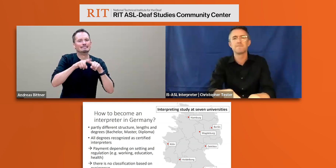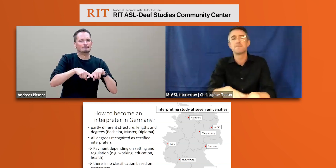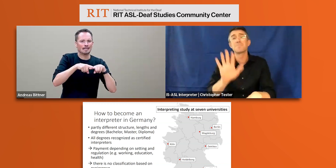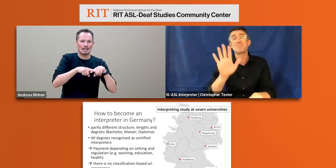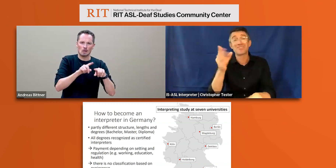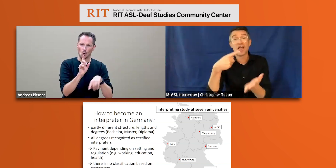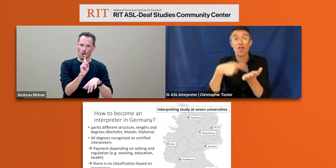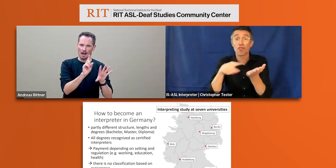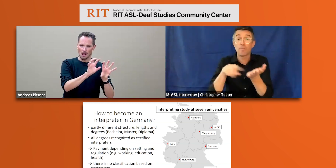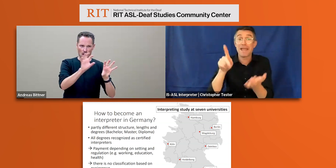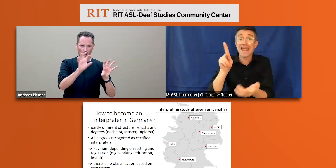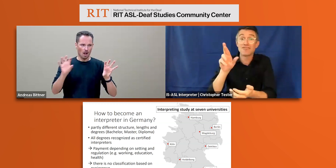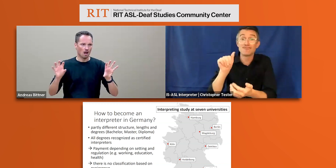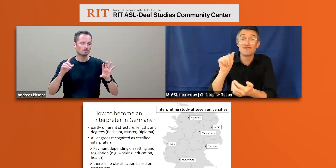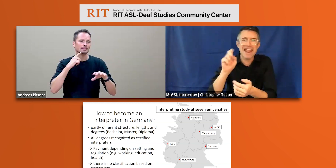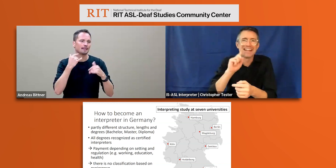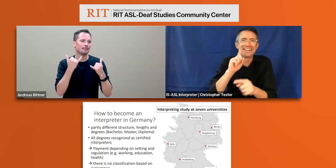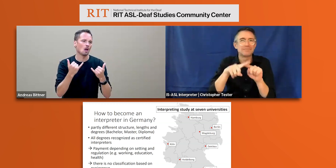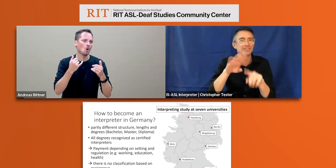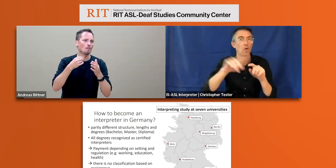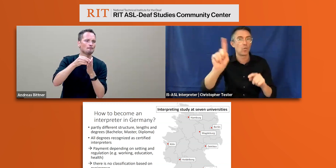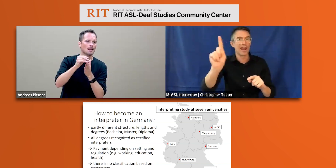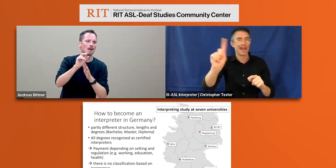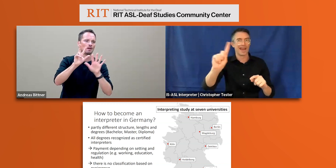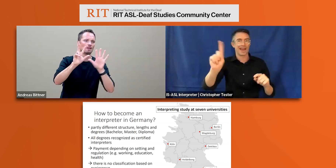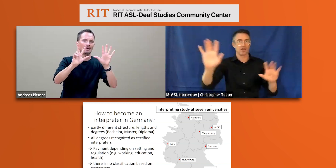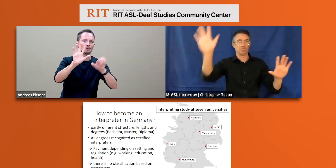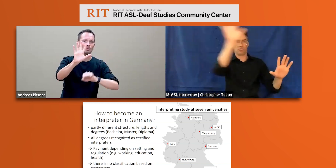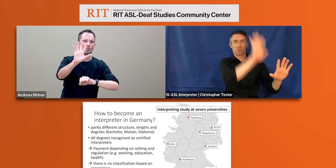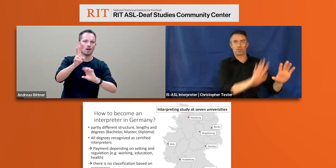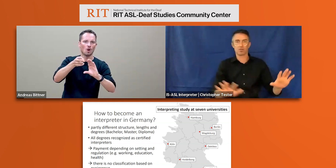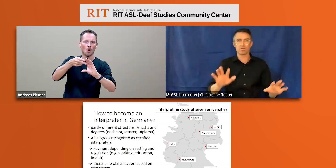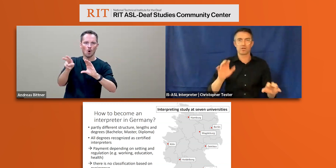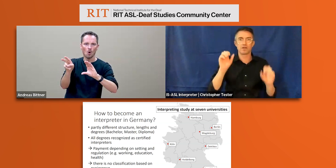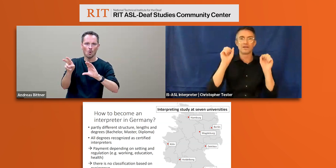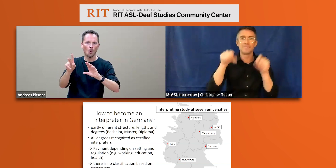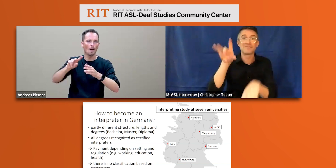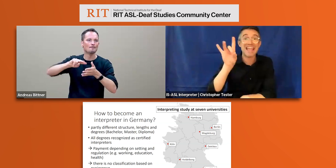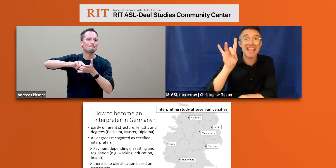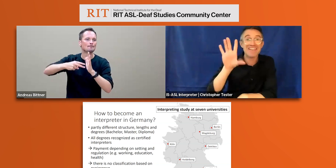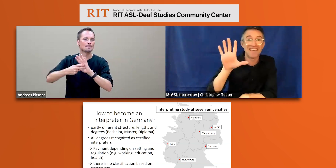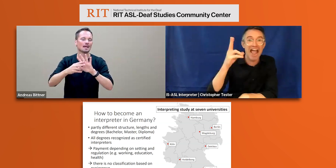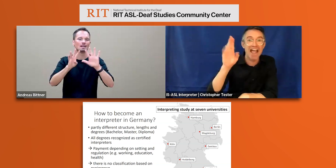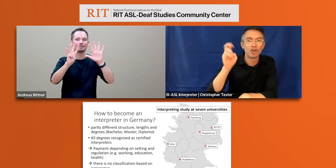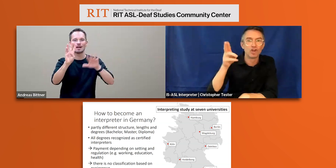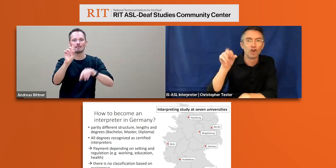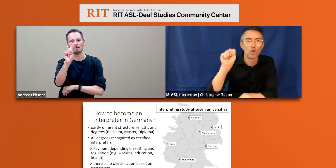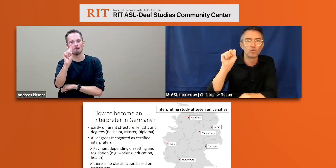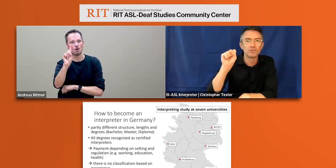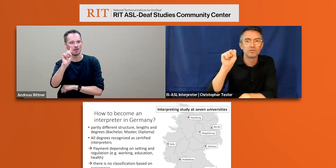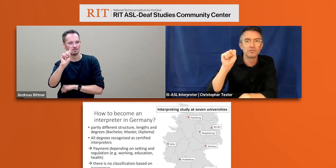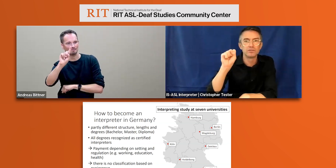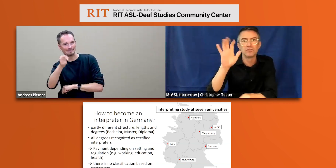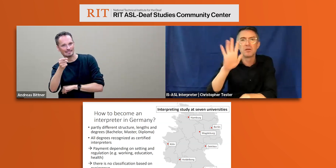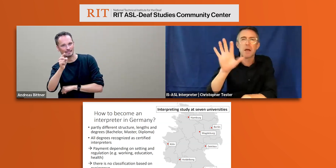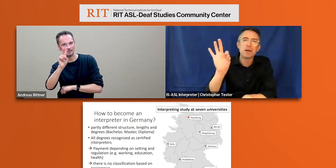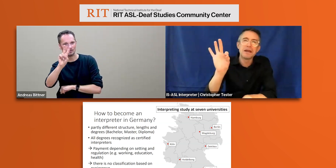Sometimes interpreters earn the same pay rate as other interpreters throughout the country.